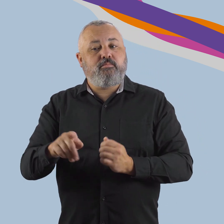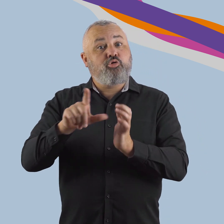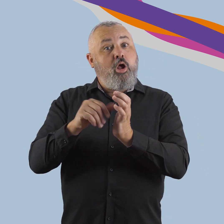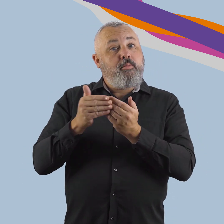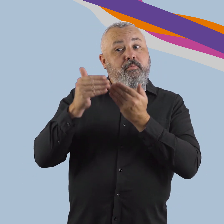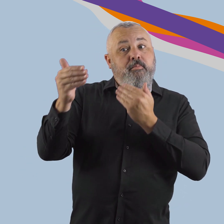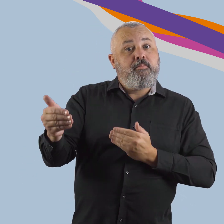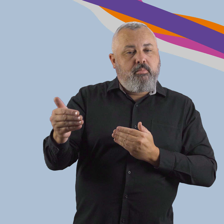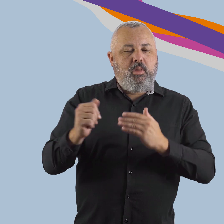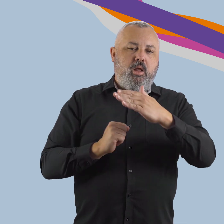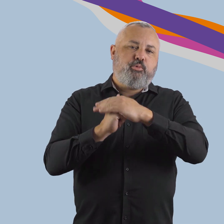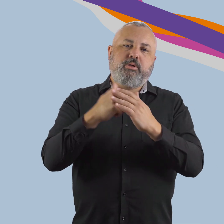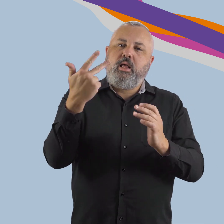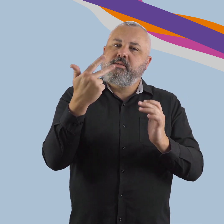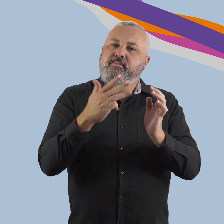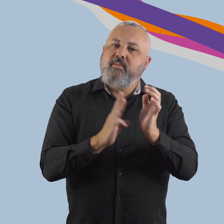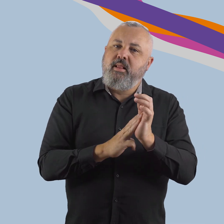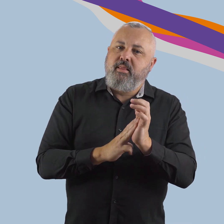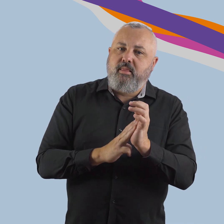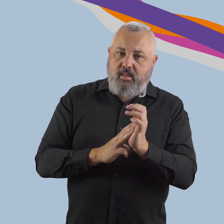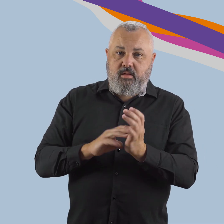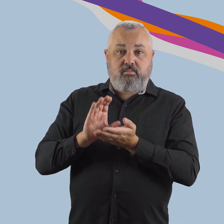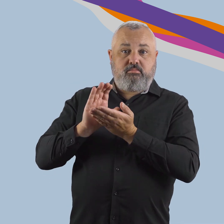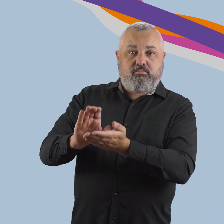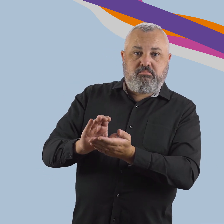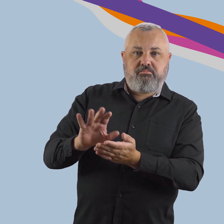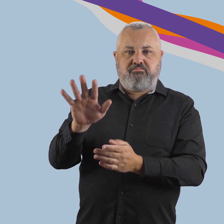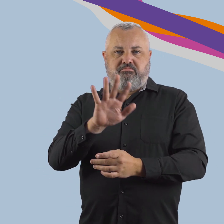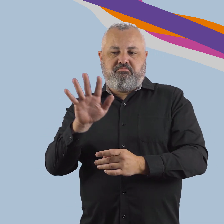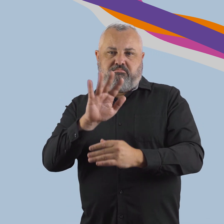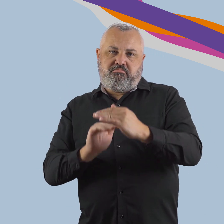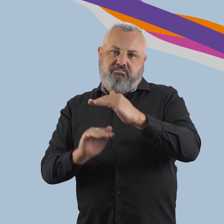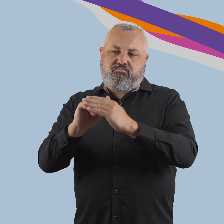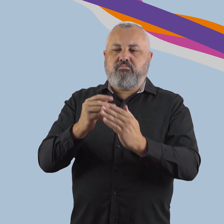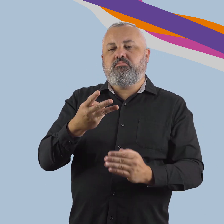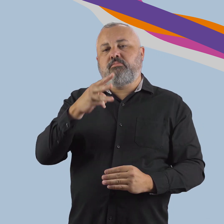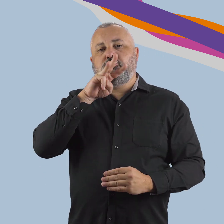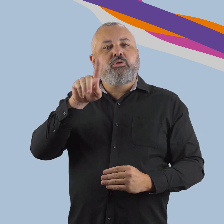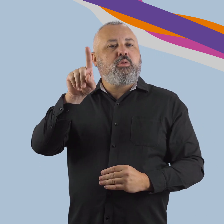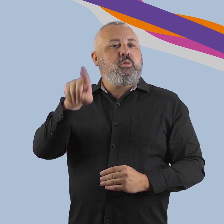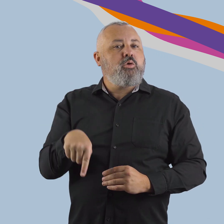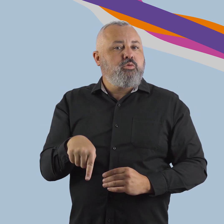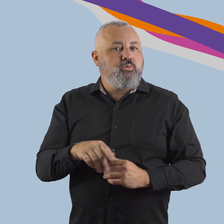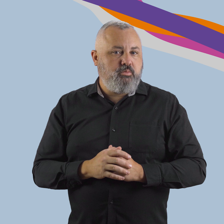Timeframe: up to 18 months Budget: it is estimated these grants will be up to $300,000.